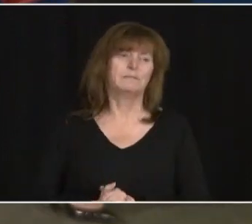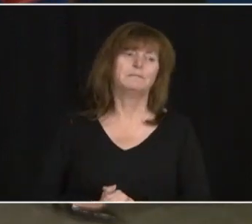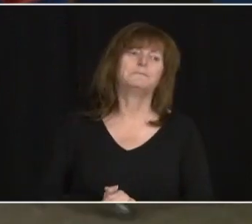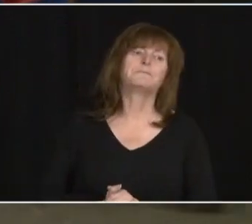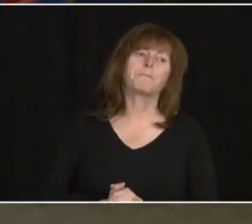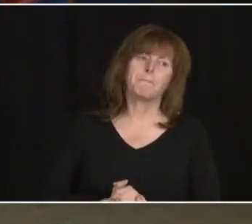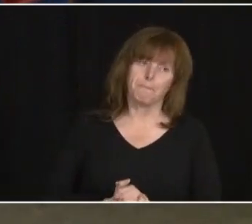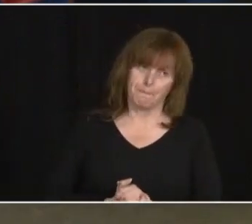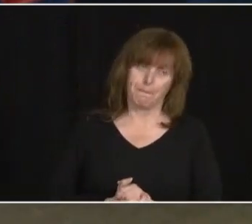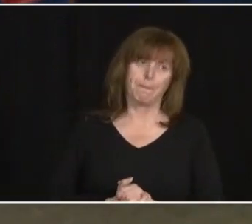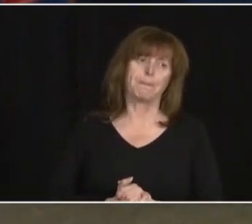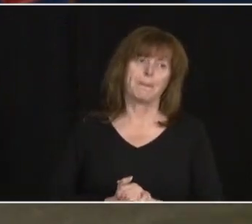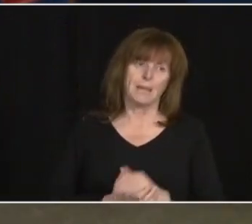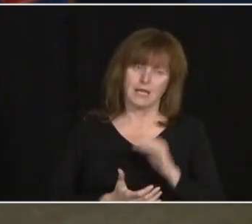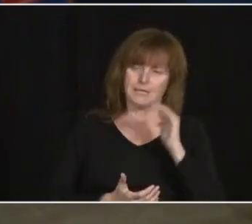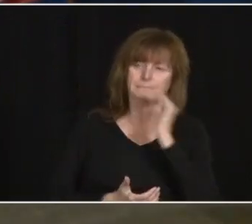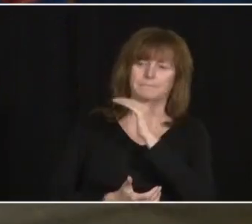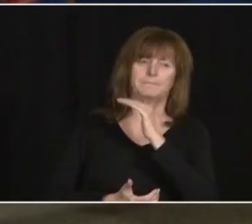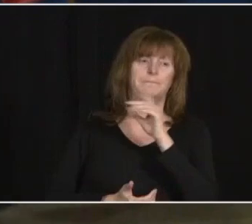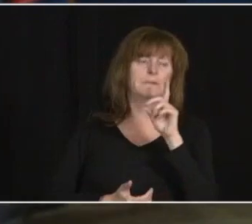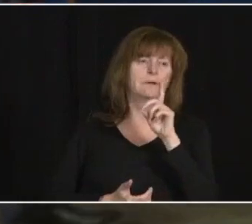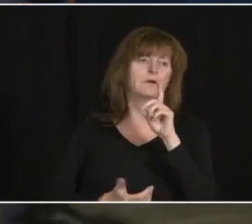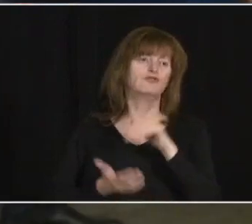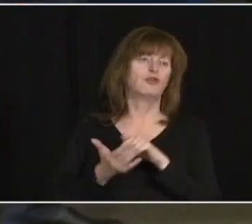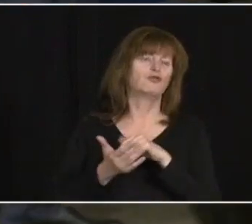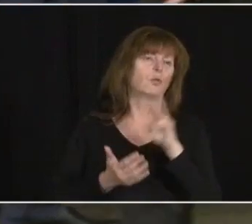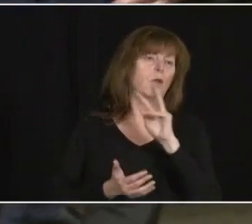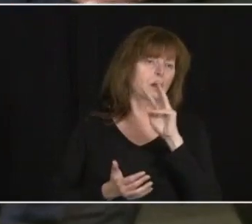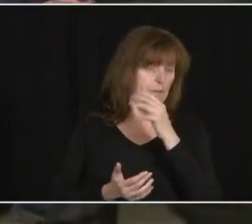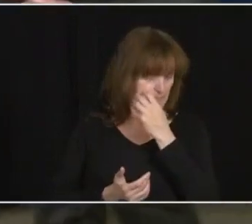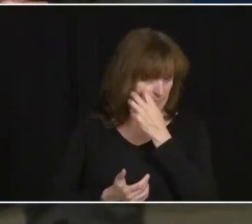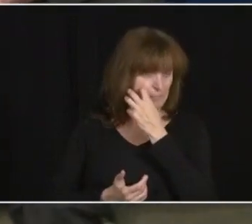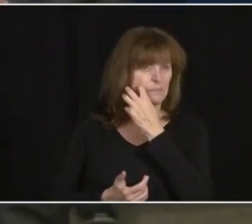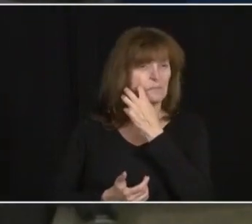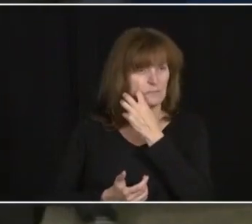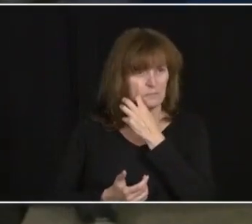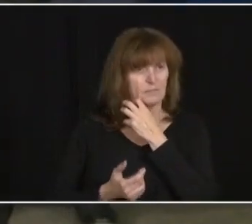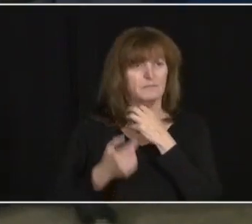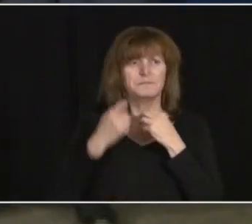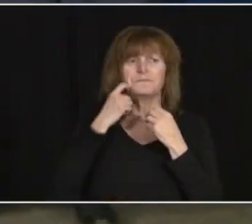There was a reference -- again from the Dr. Yaski.